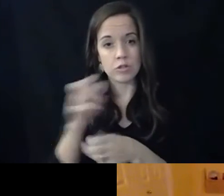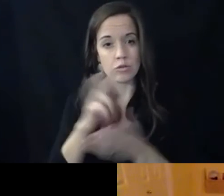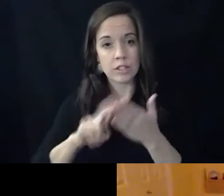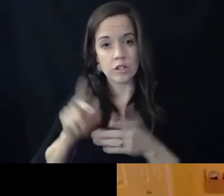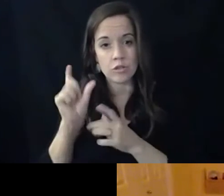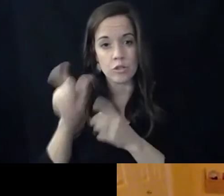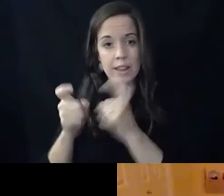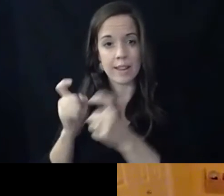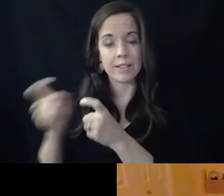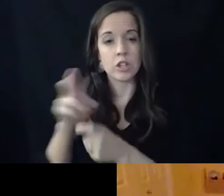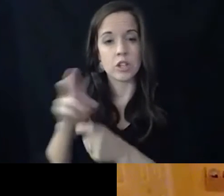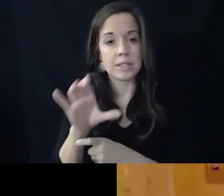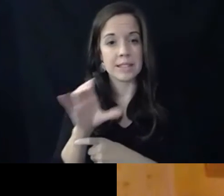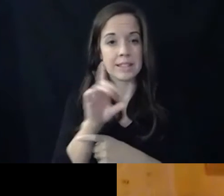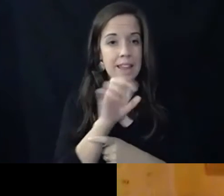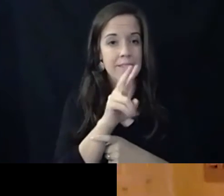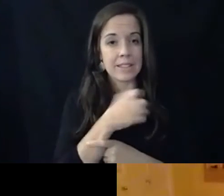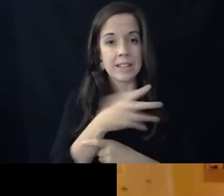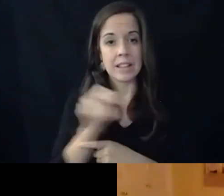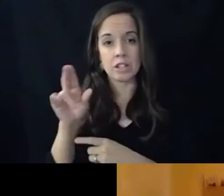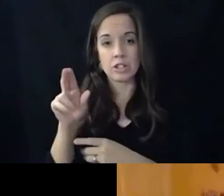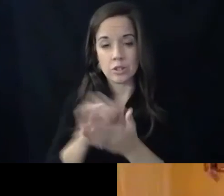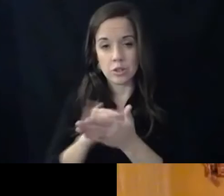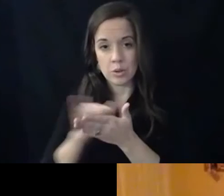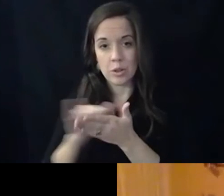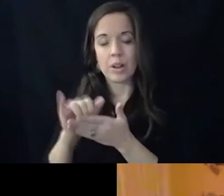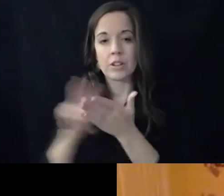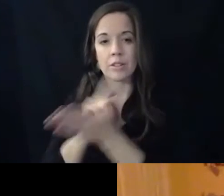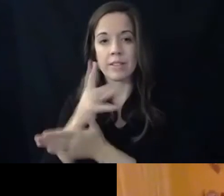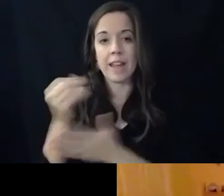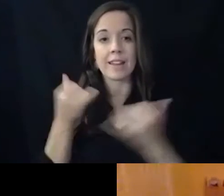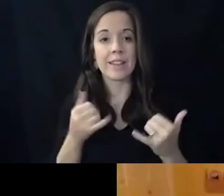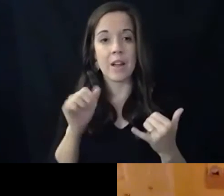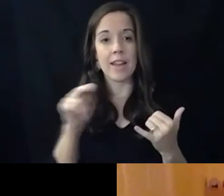Davis and New York University. She currently lives in Ann Arbor, Michigan. And we’ll link to